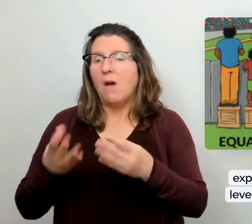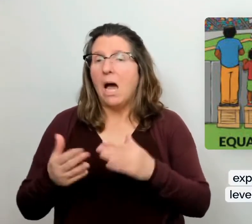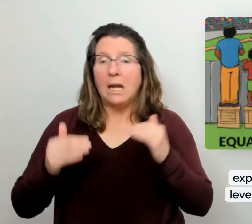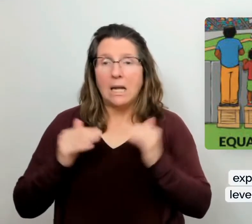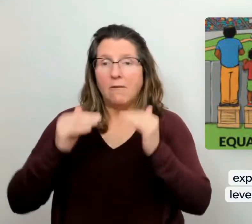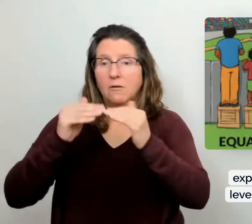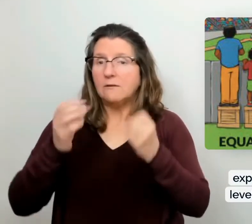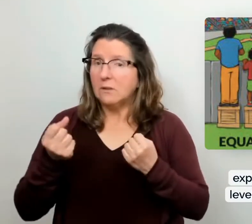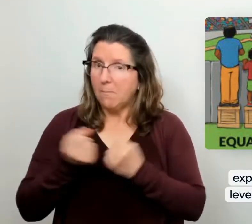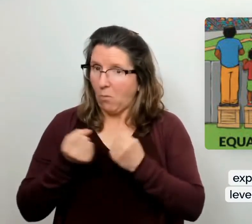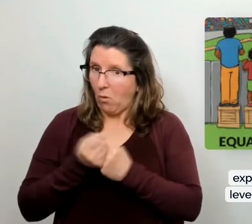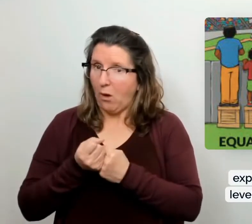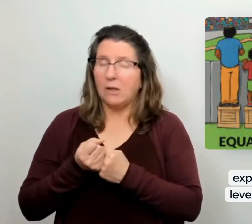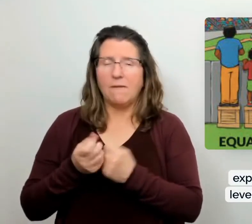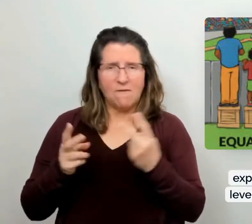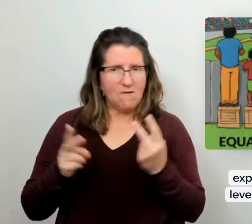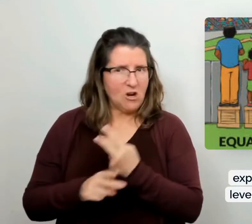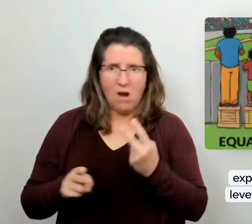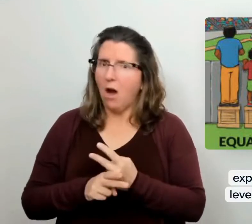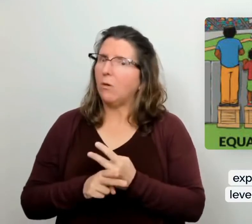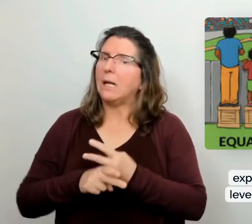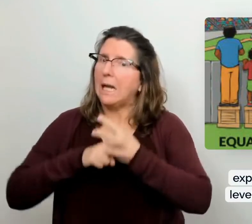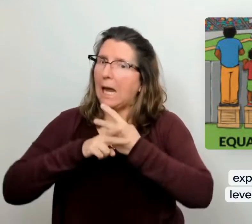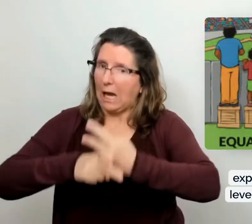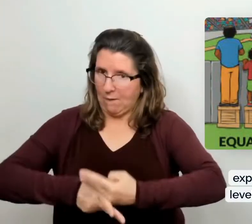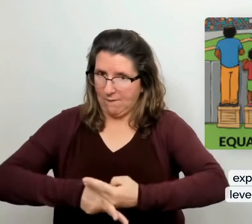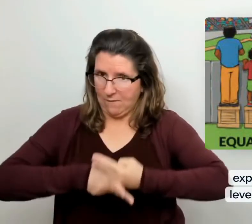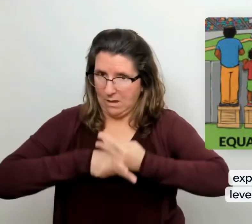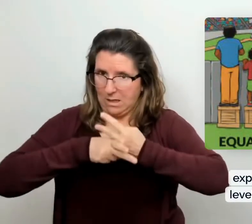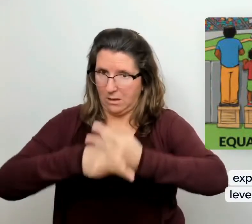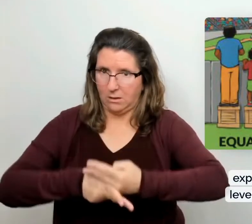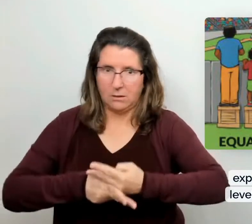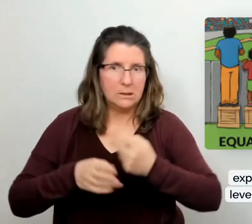Determining equitable support needs to be thought through carefully.